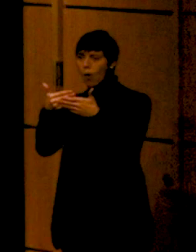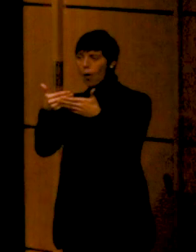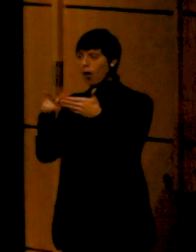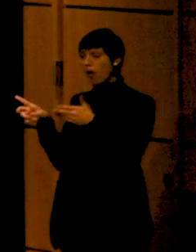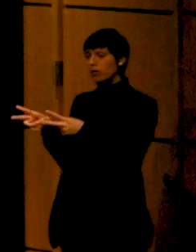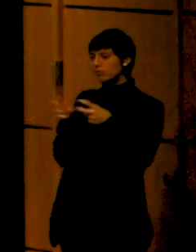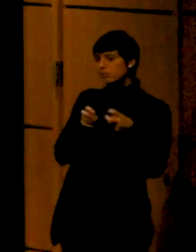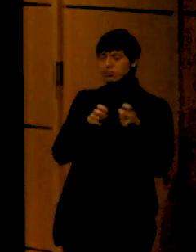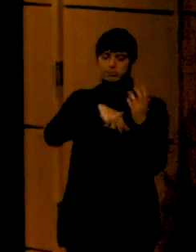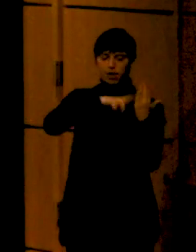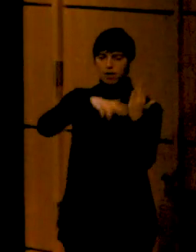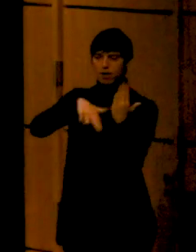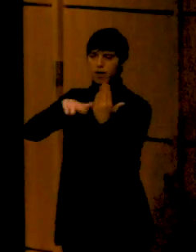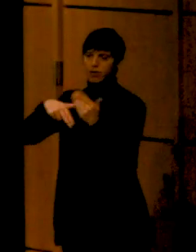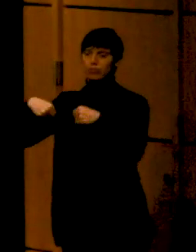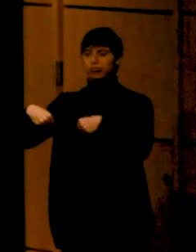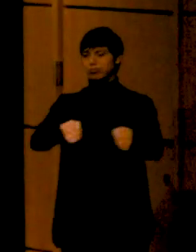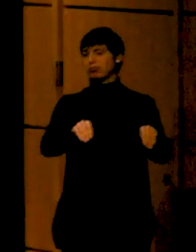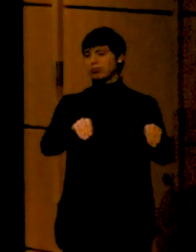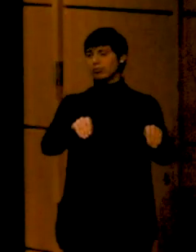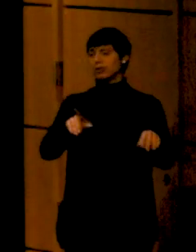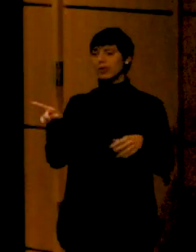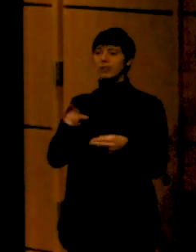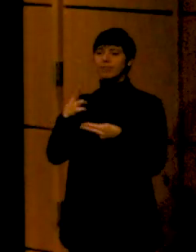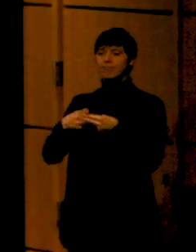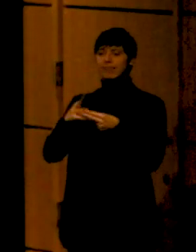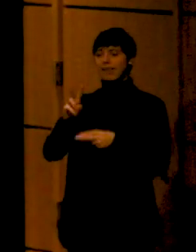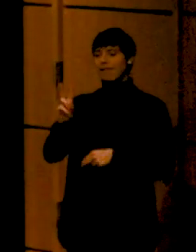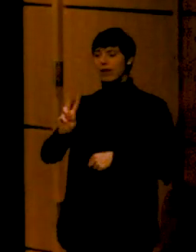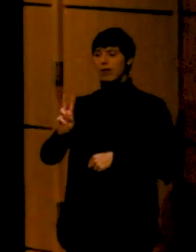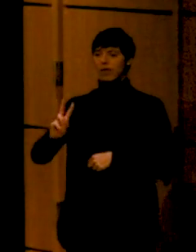And he entitles it "Vancouver! Vancouver! This is it!"